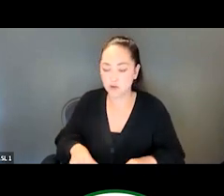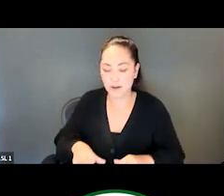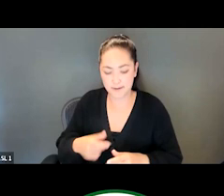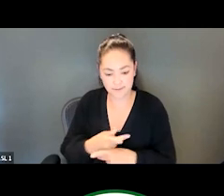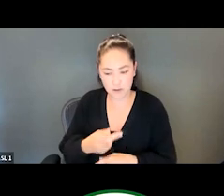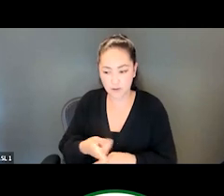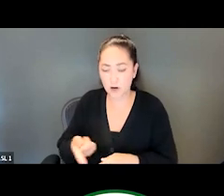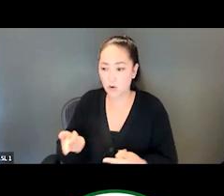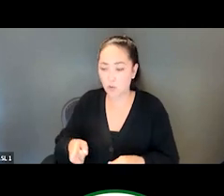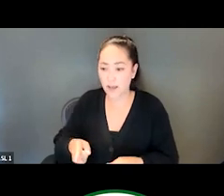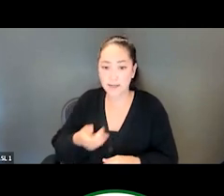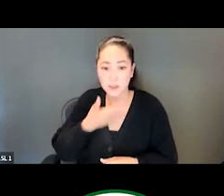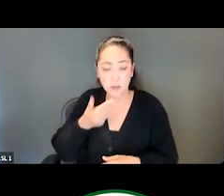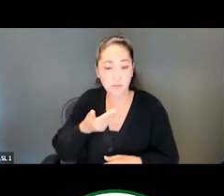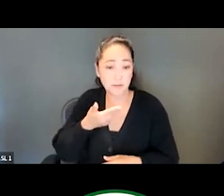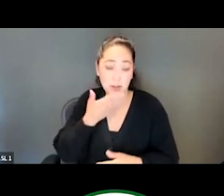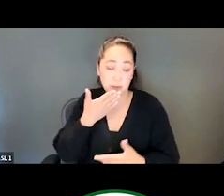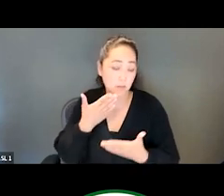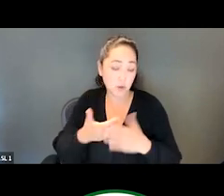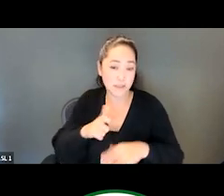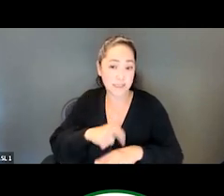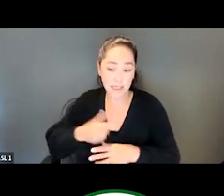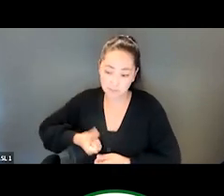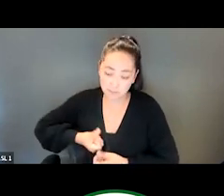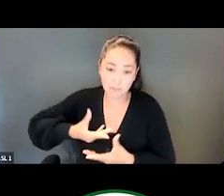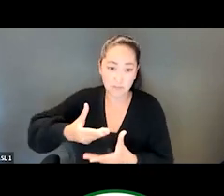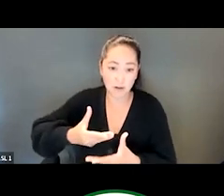We're, we're, gonna create a new burial site.